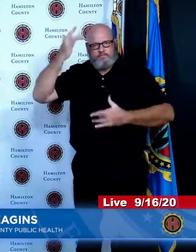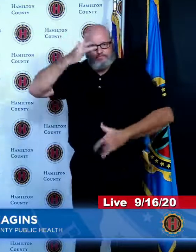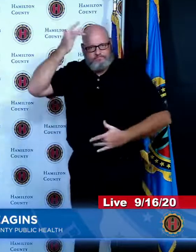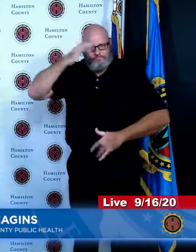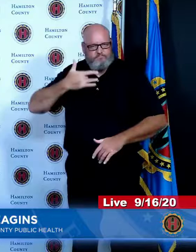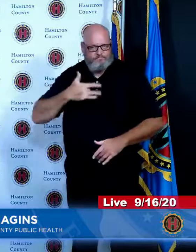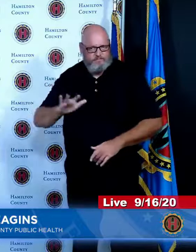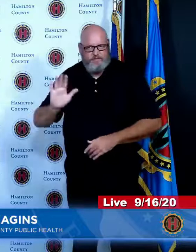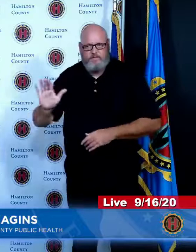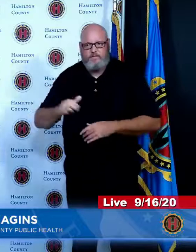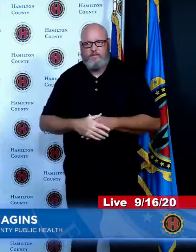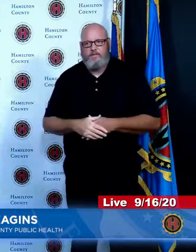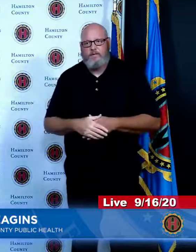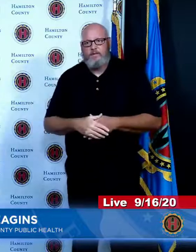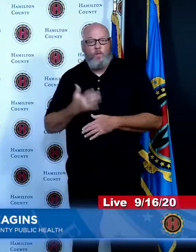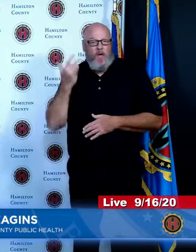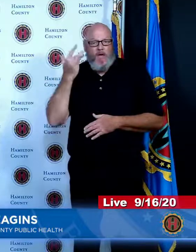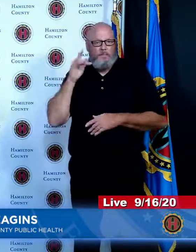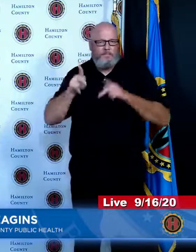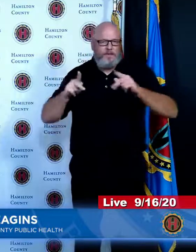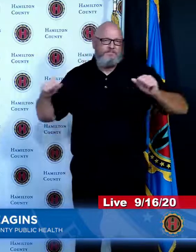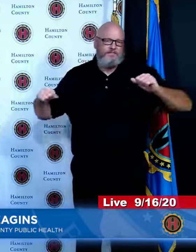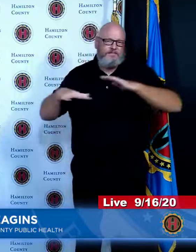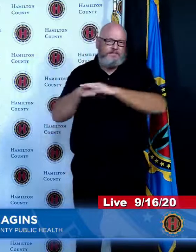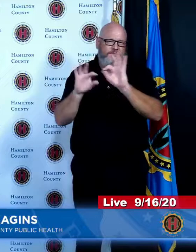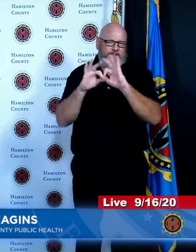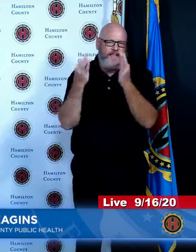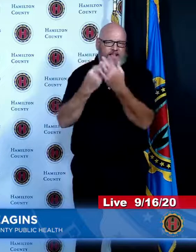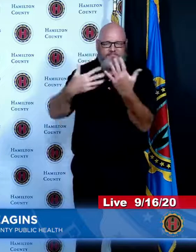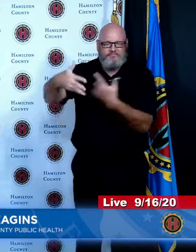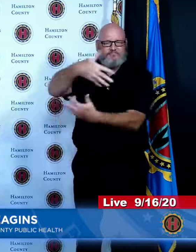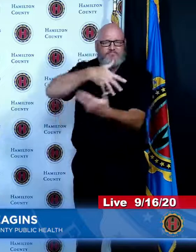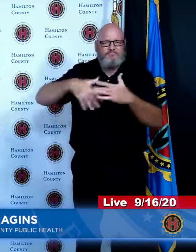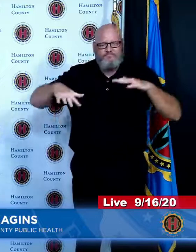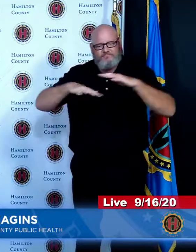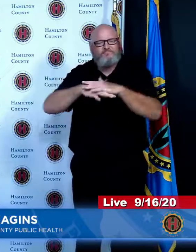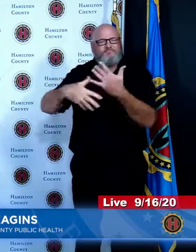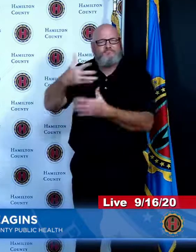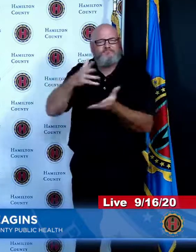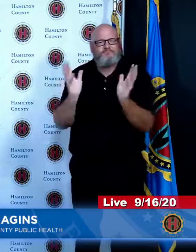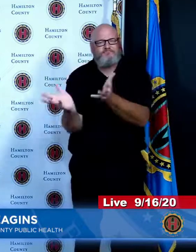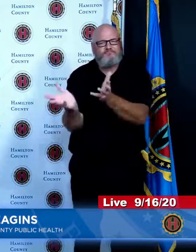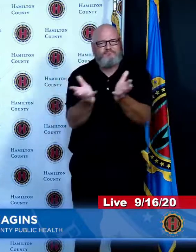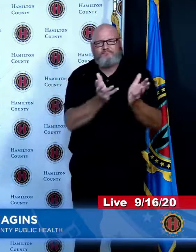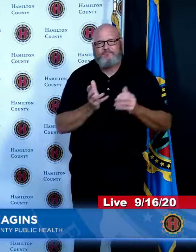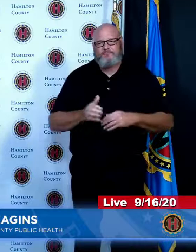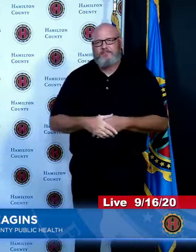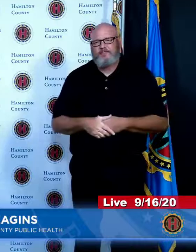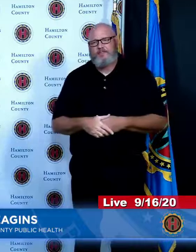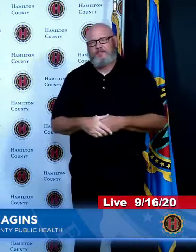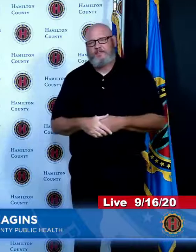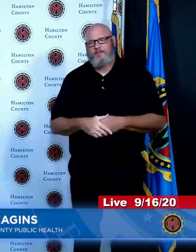to get your flu vaccine as much as you can don't take chances of flu and Covid simultaneously and we could have an overwhelming